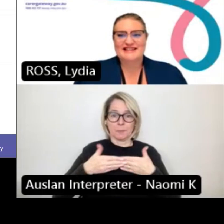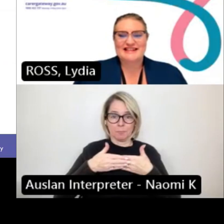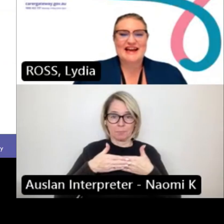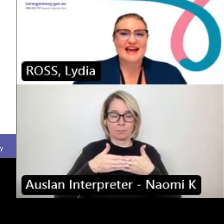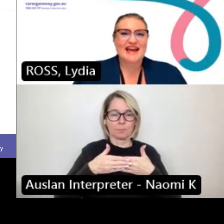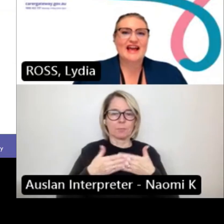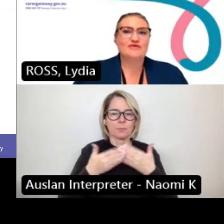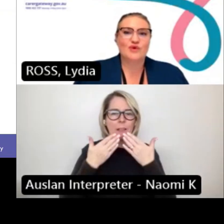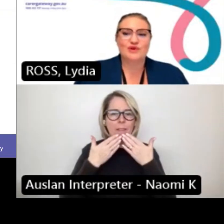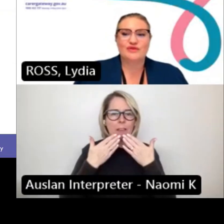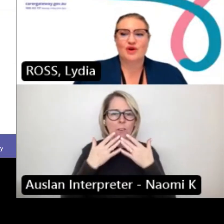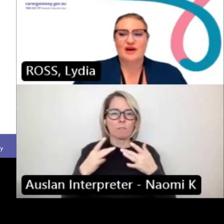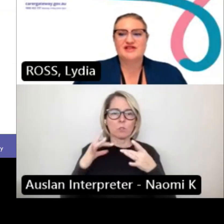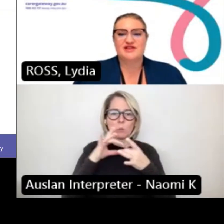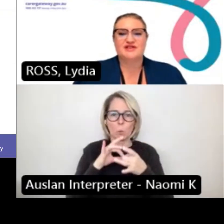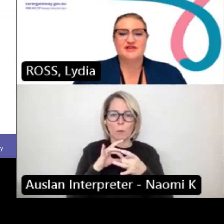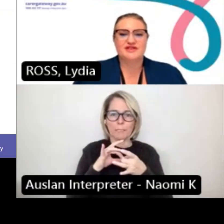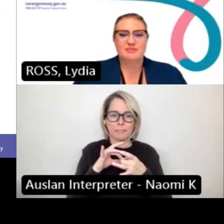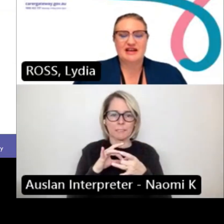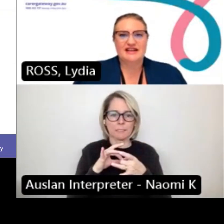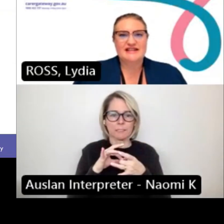us today and for all of the questions you submitted.